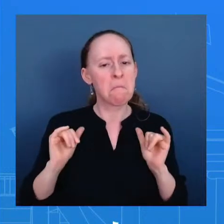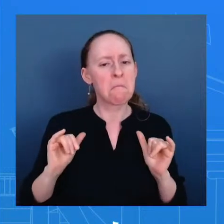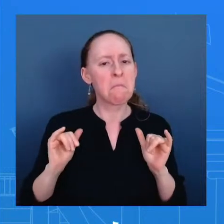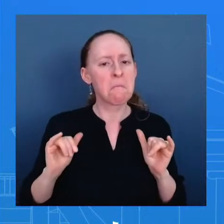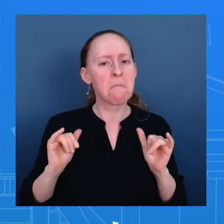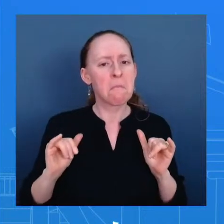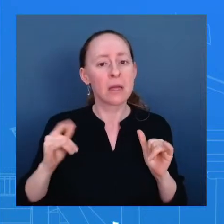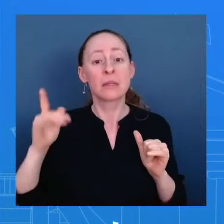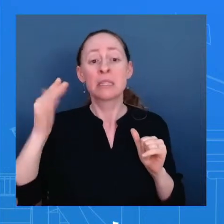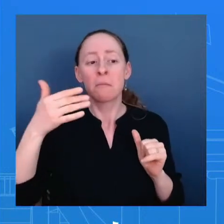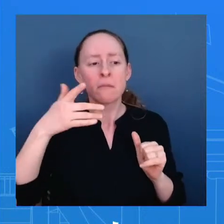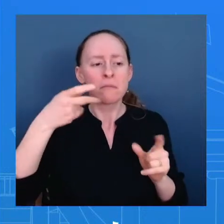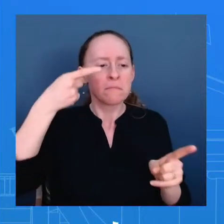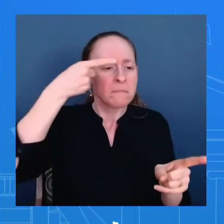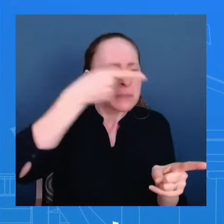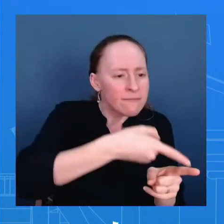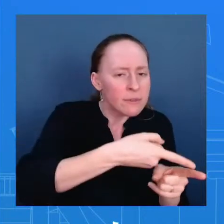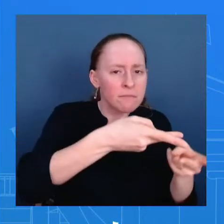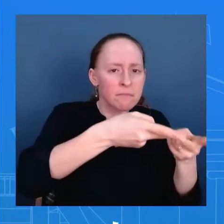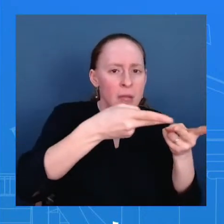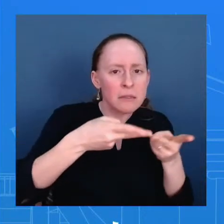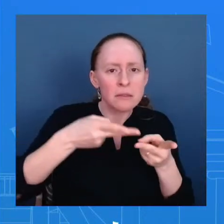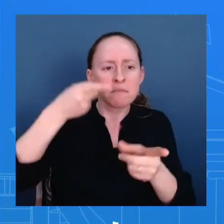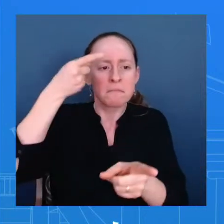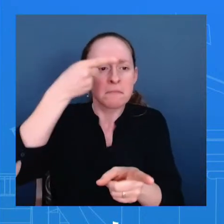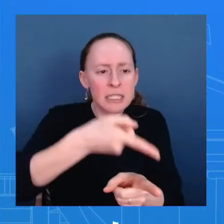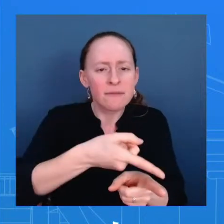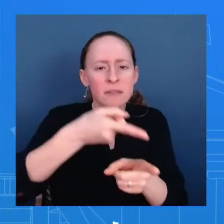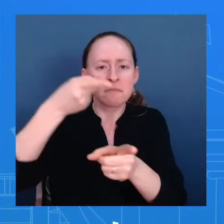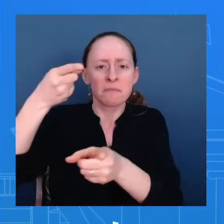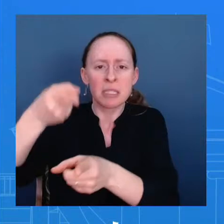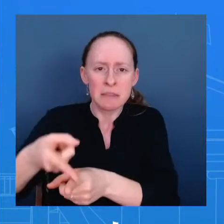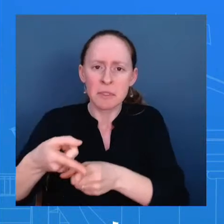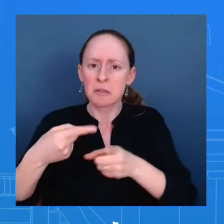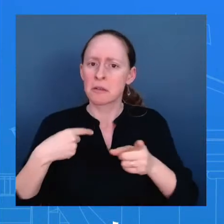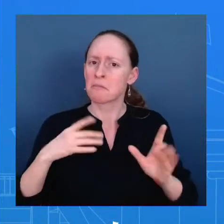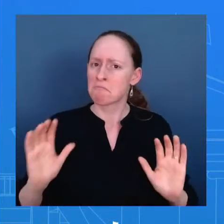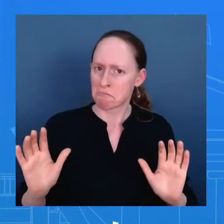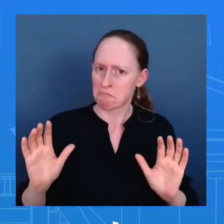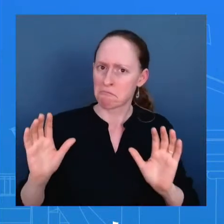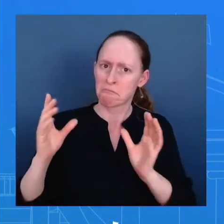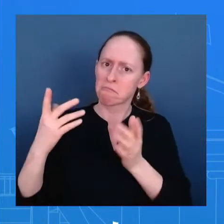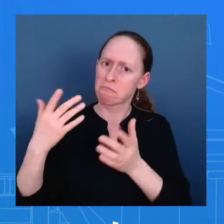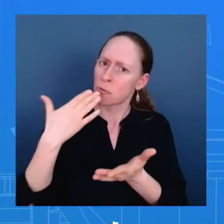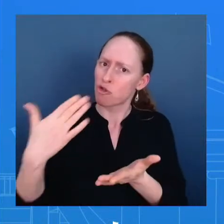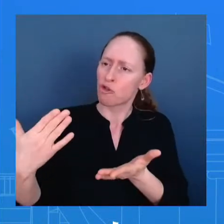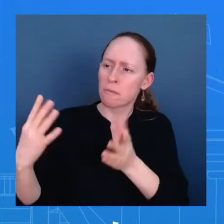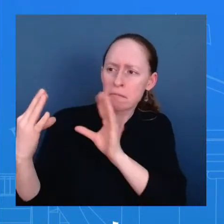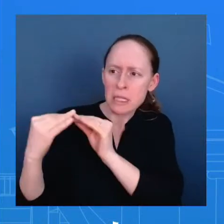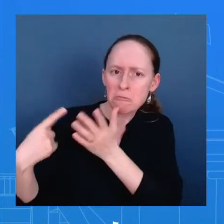those, we believe, constructive -- these -- these meetings that we've had have been constructive, and not just in those two virtual meetings,